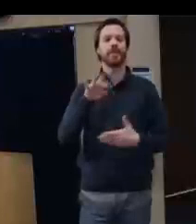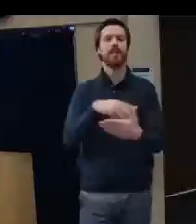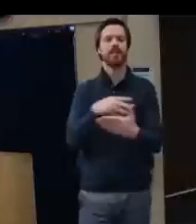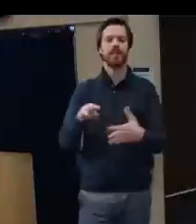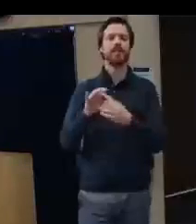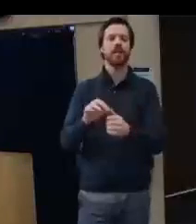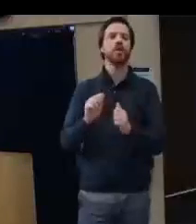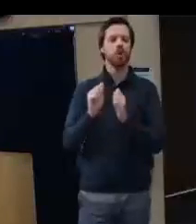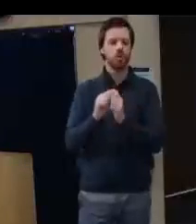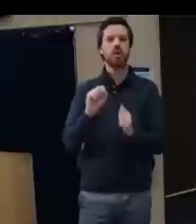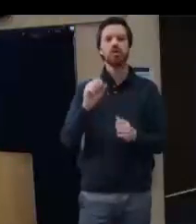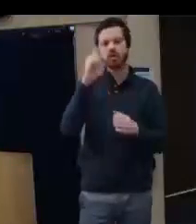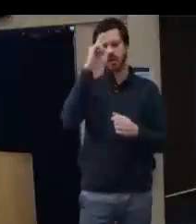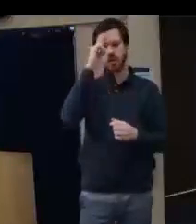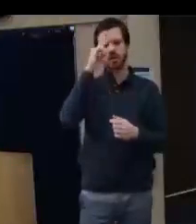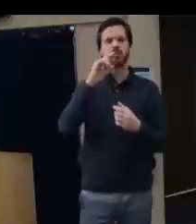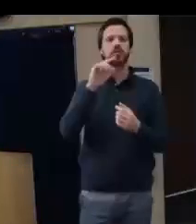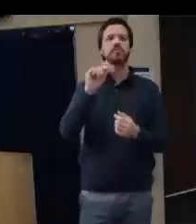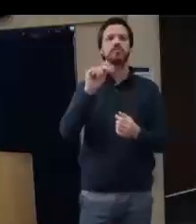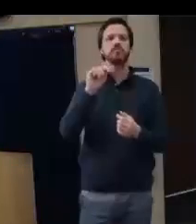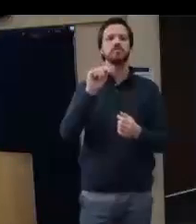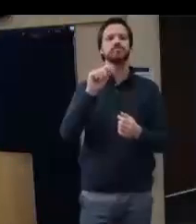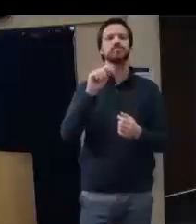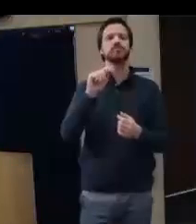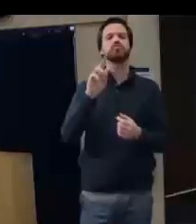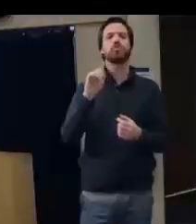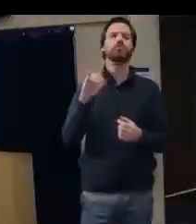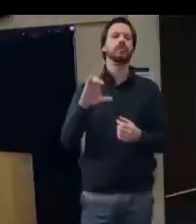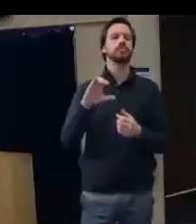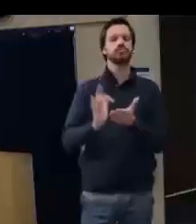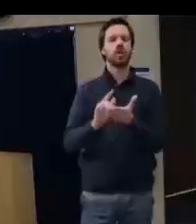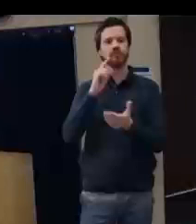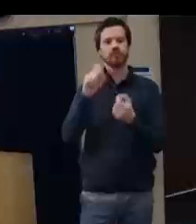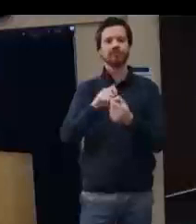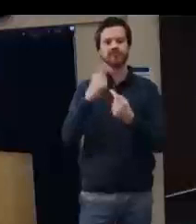psychotropic drugs and specific considerations for this patient population we had an adult and